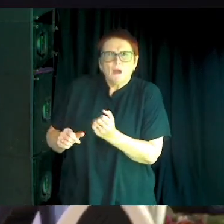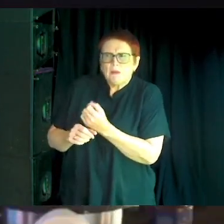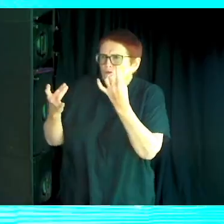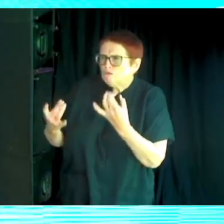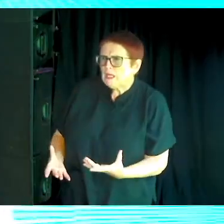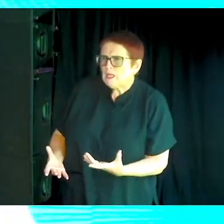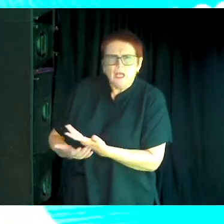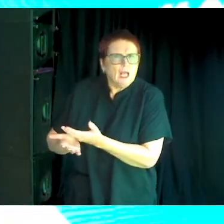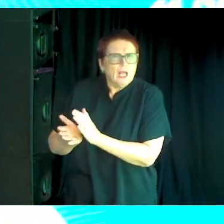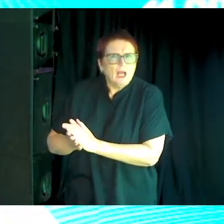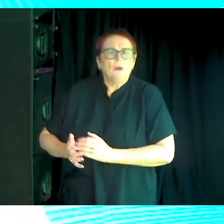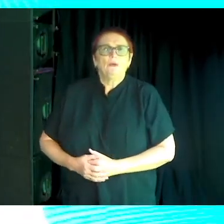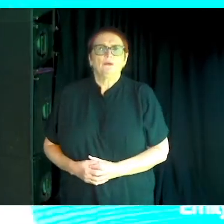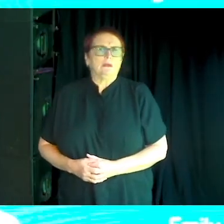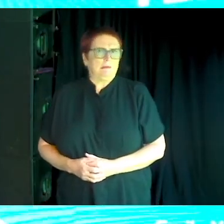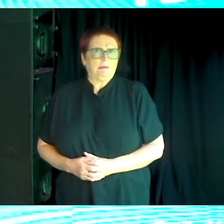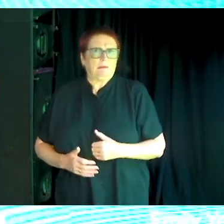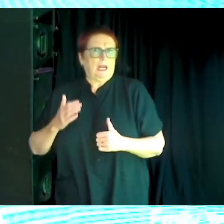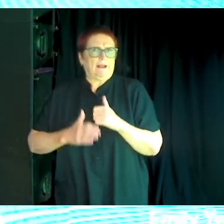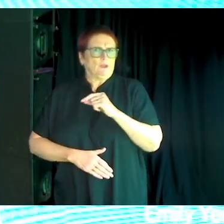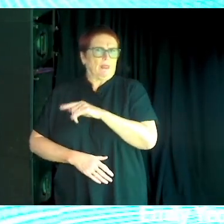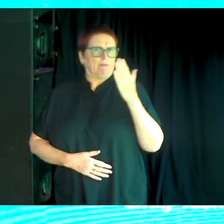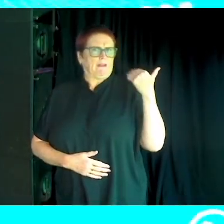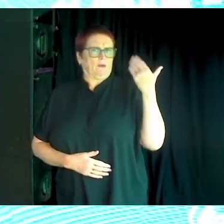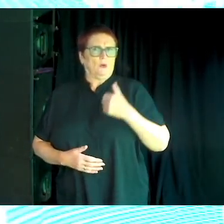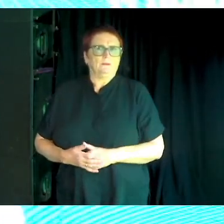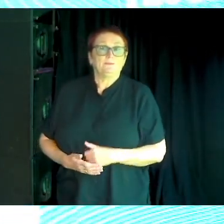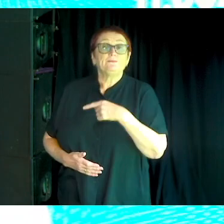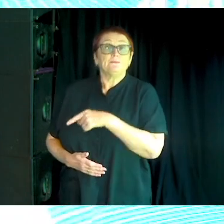do I see the world okay so I've never done one before okay so this baby is already sleeping